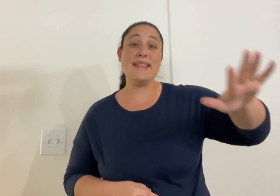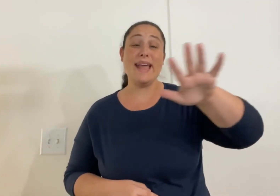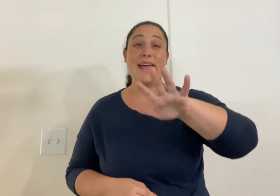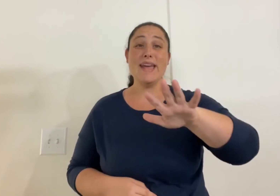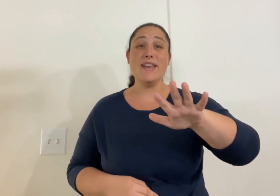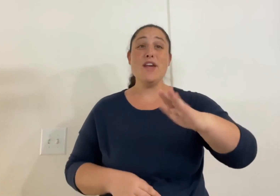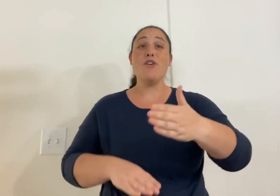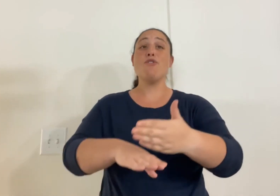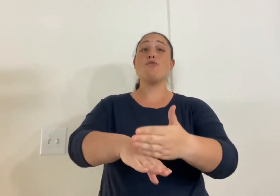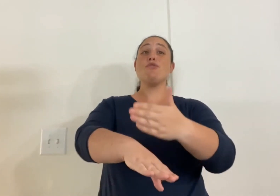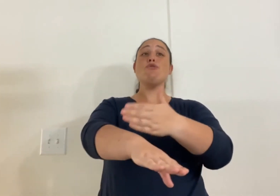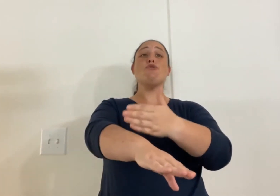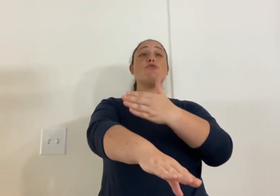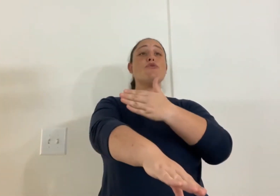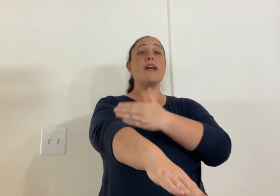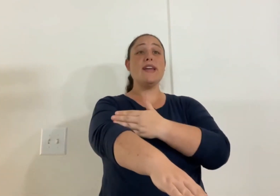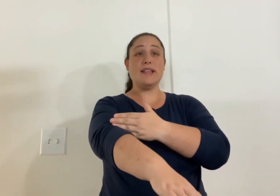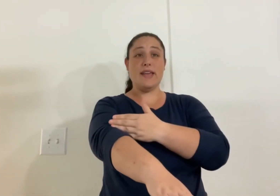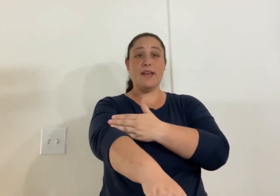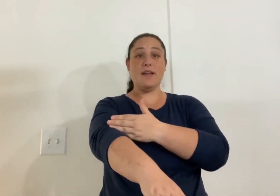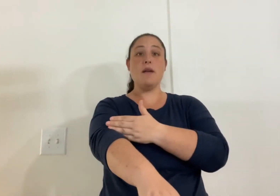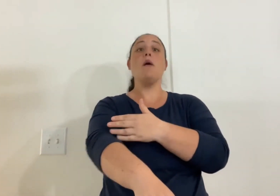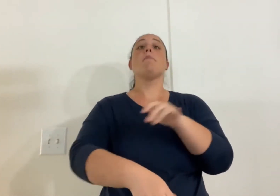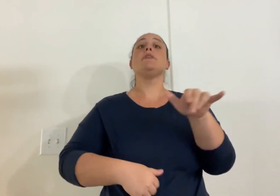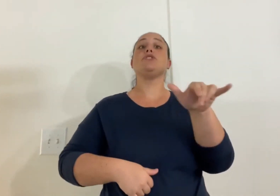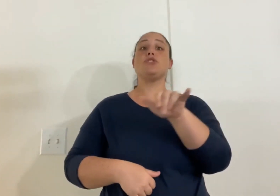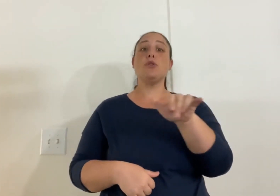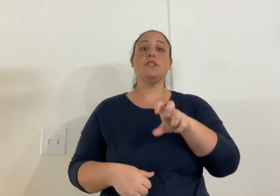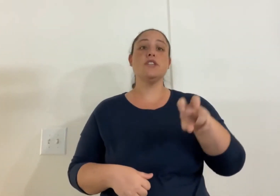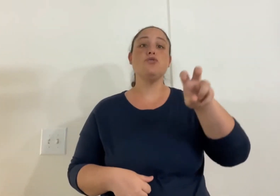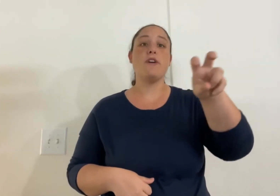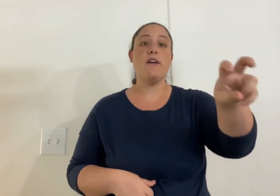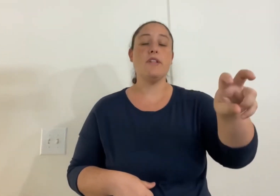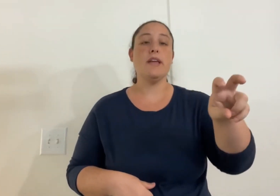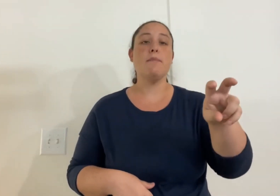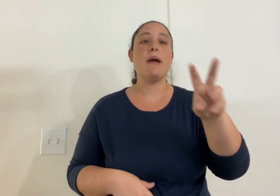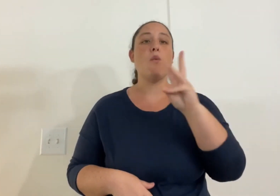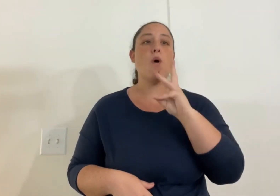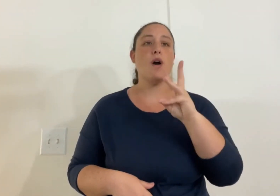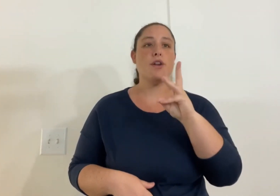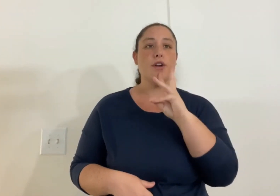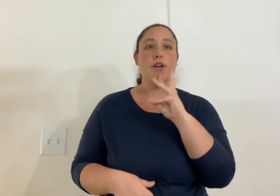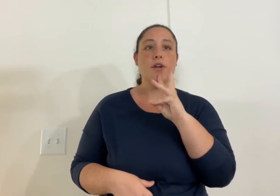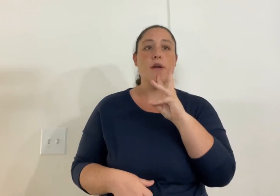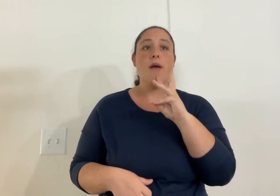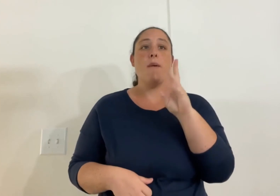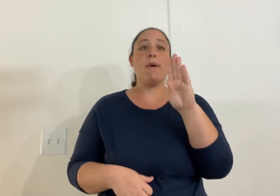The travel by land grew greatly and so did travel by water.